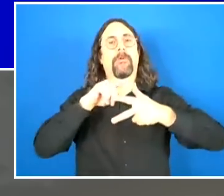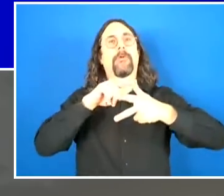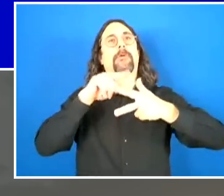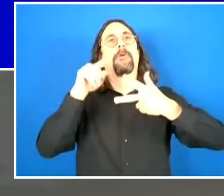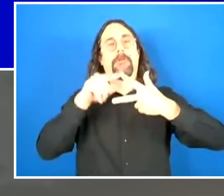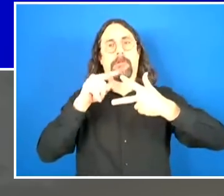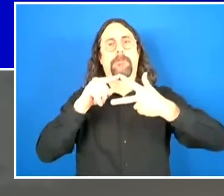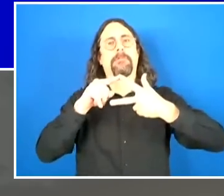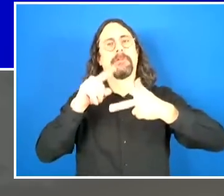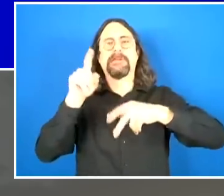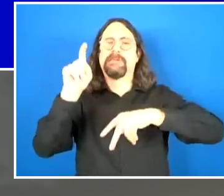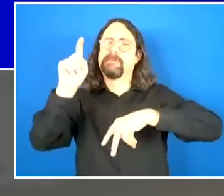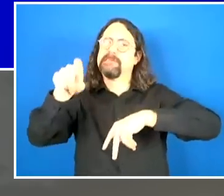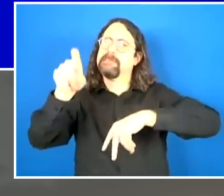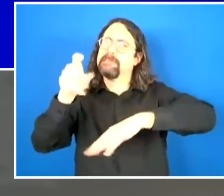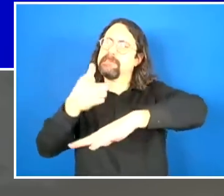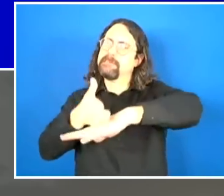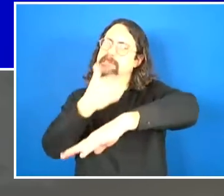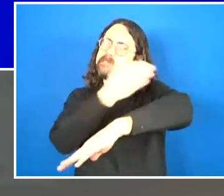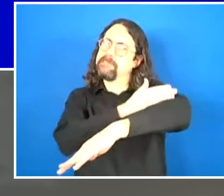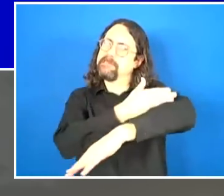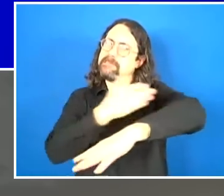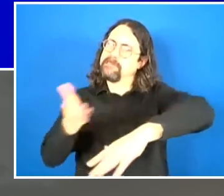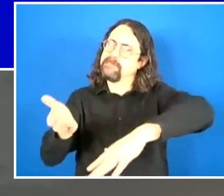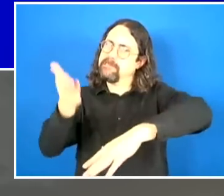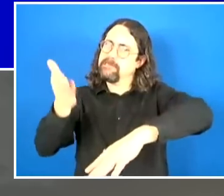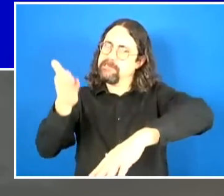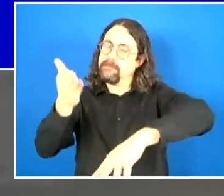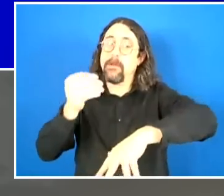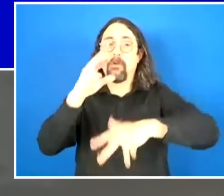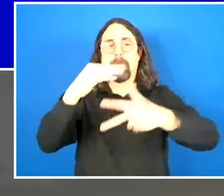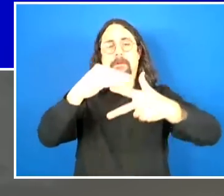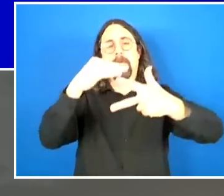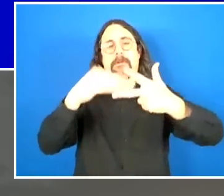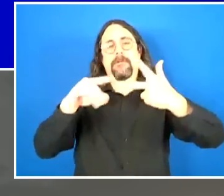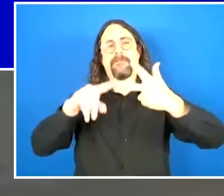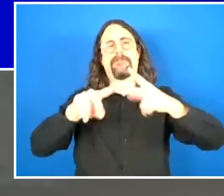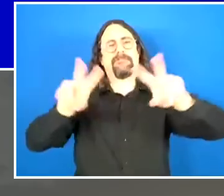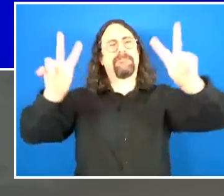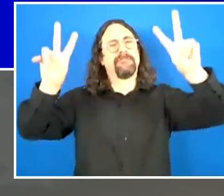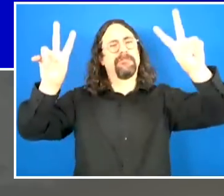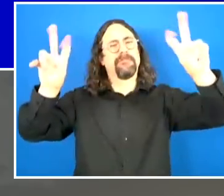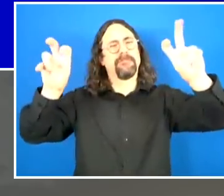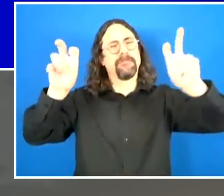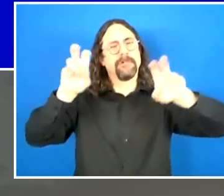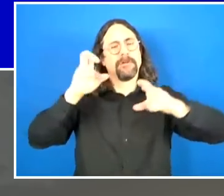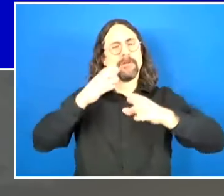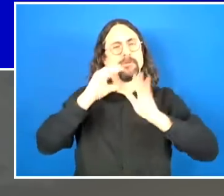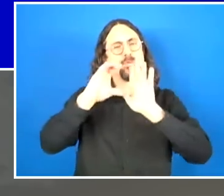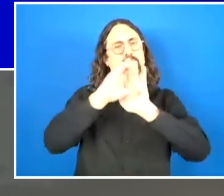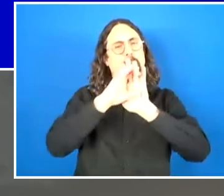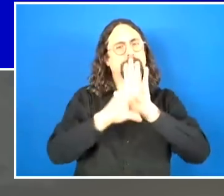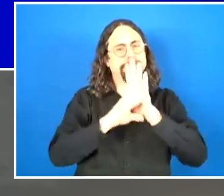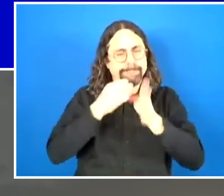NEEDS MORE TIME TO FINISH THE SCHOOL WORK BEFORE THEM. AGAIN, NOT THE SAME AS IN-PERSON